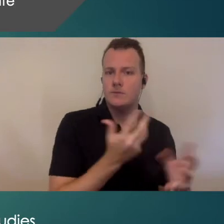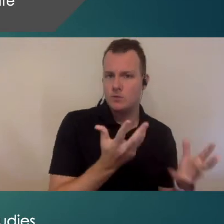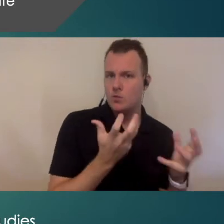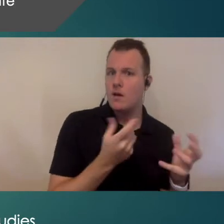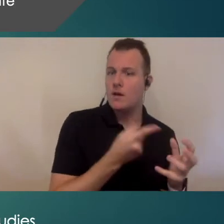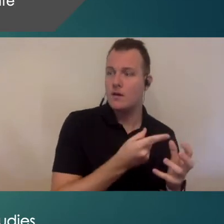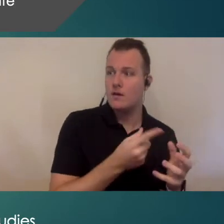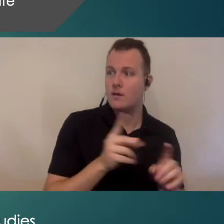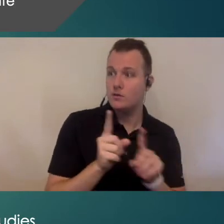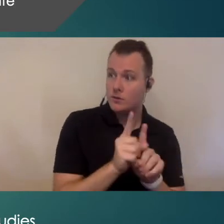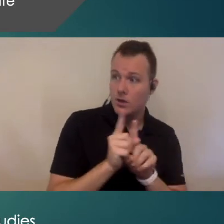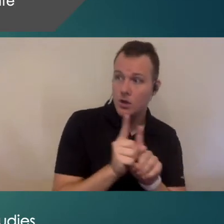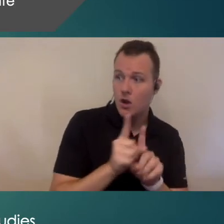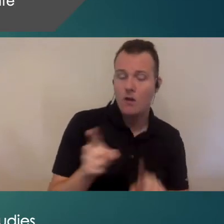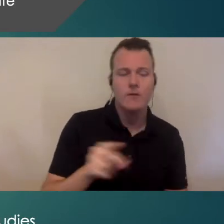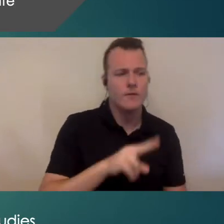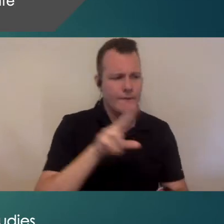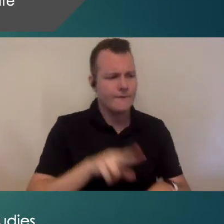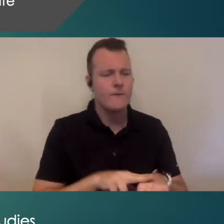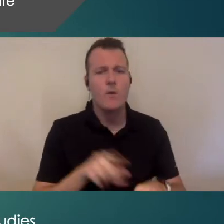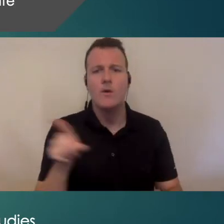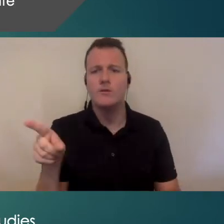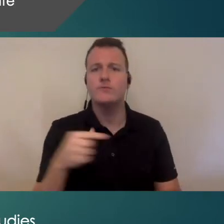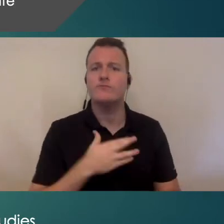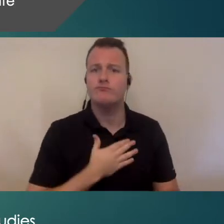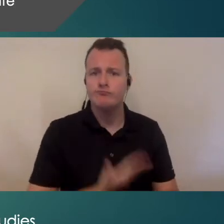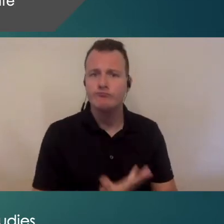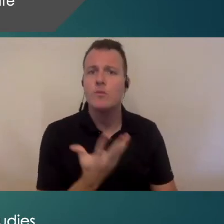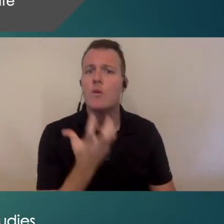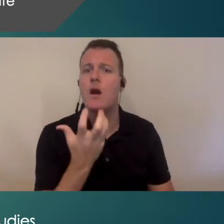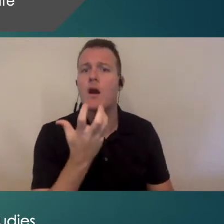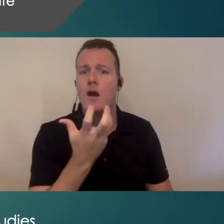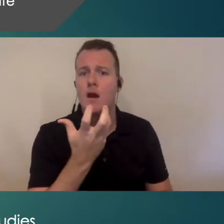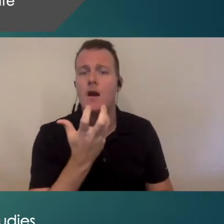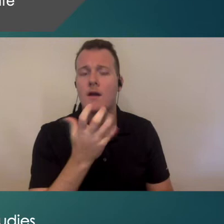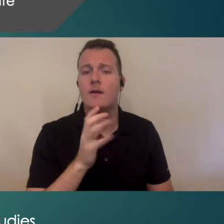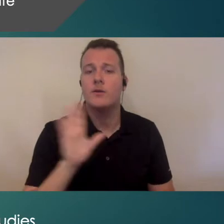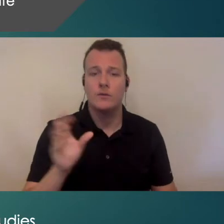few patients, and so of course she immediately wanted to do that. It was her